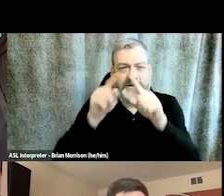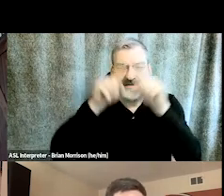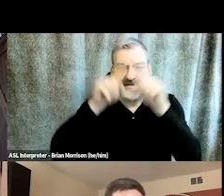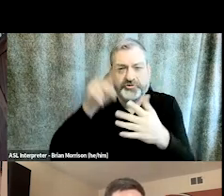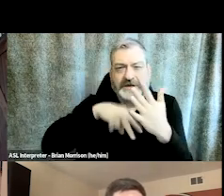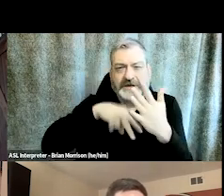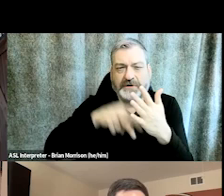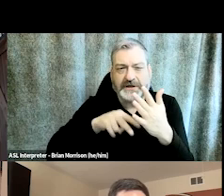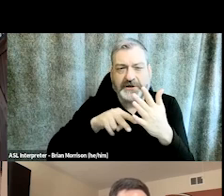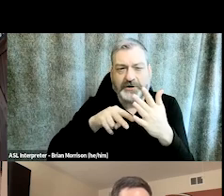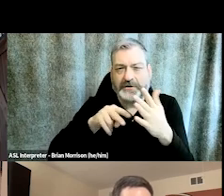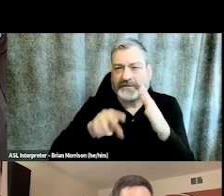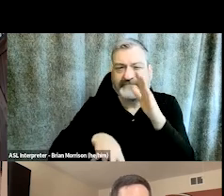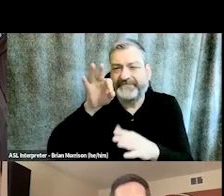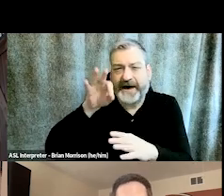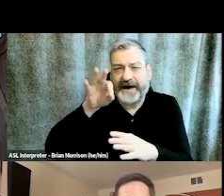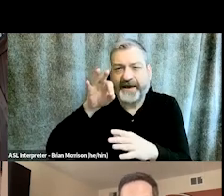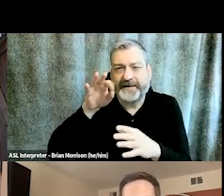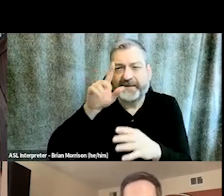And I'll say just from my own perspective as someone who doesn't have any